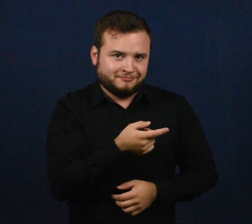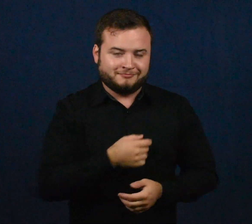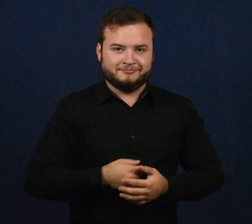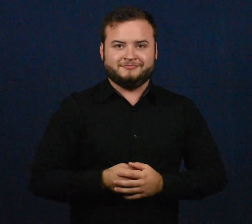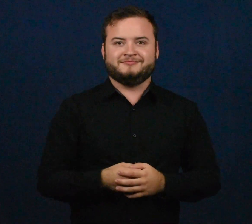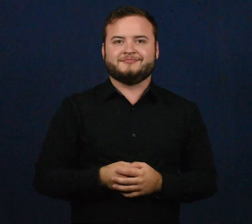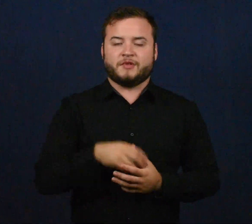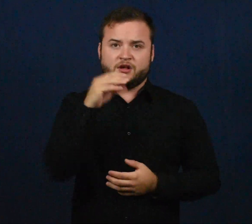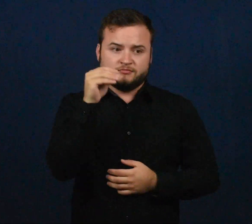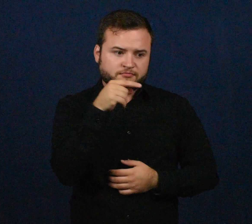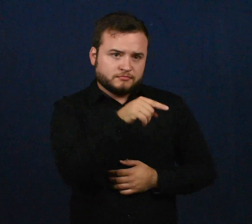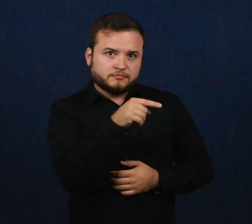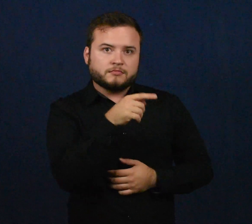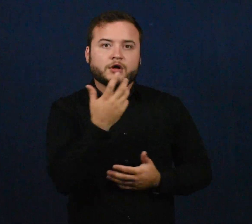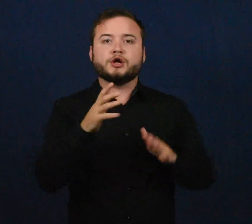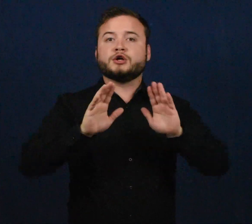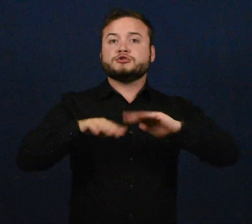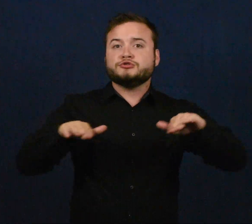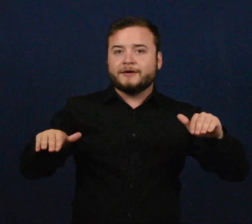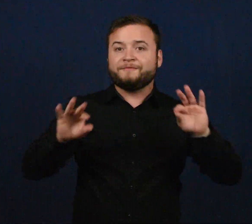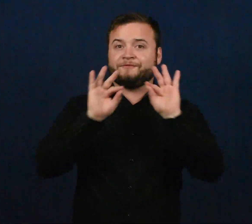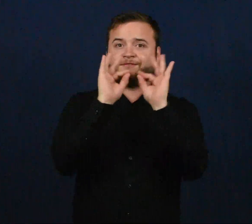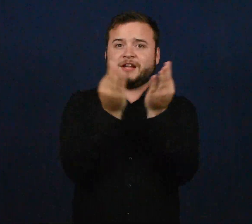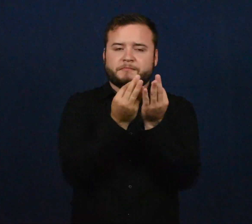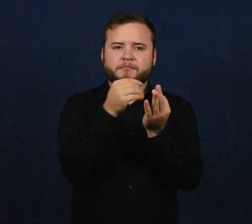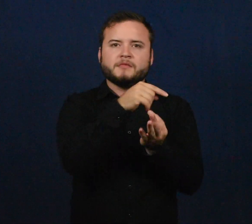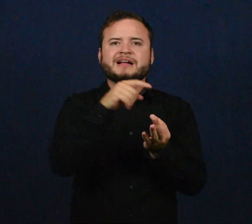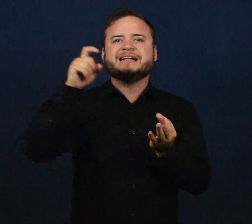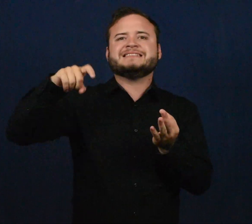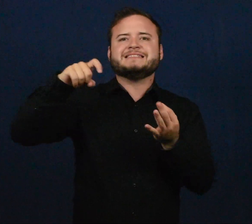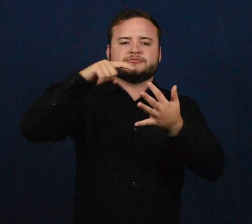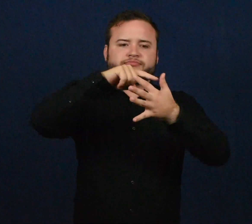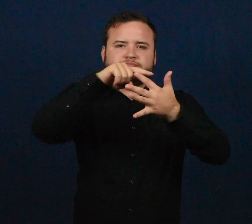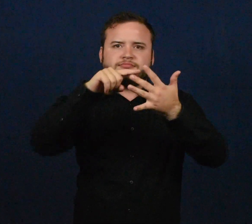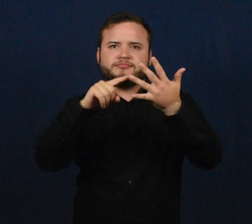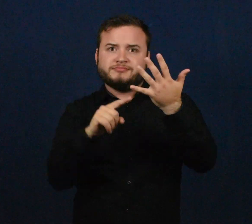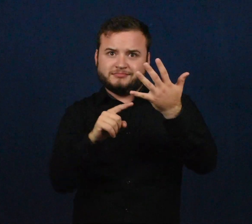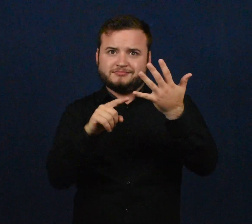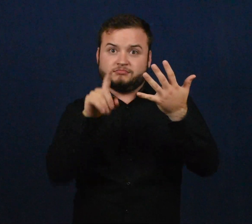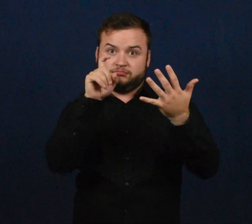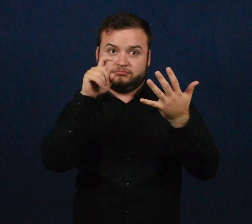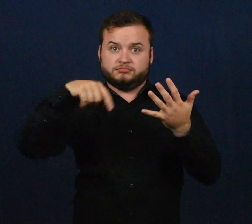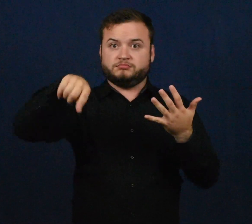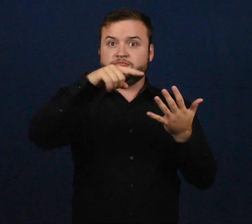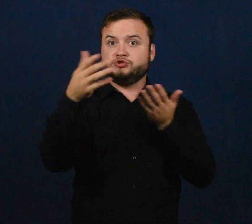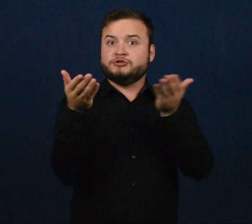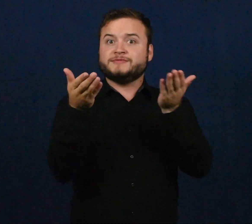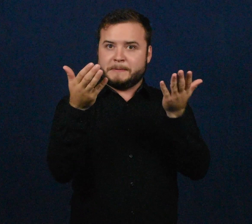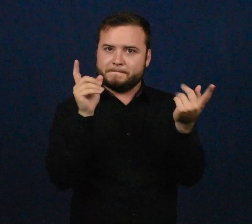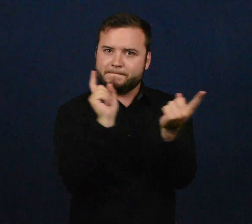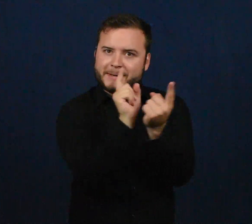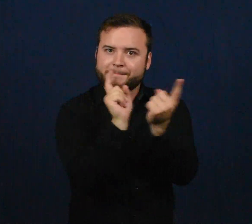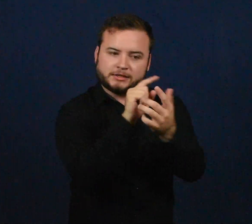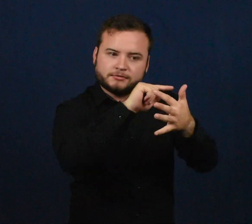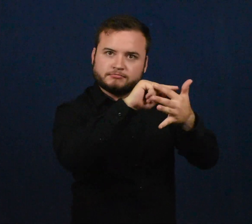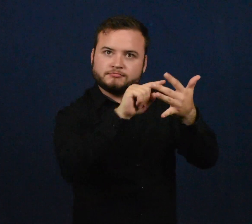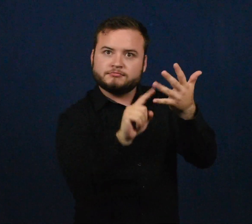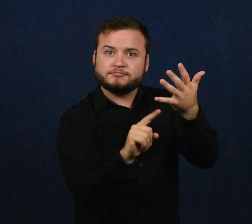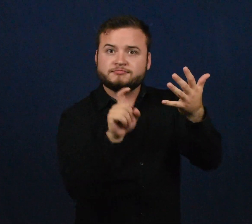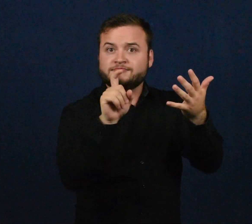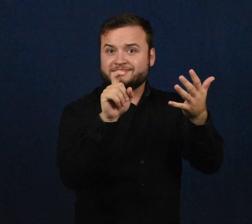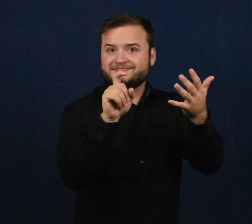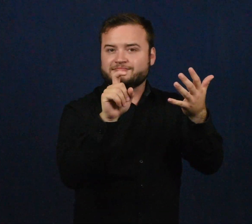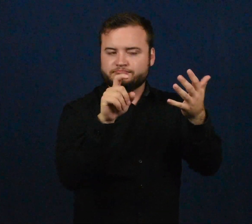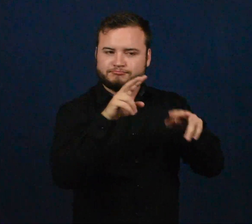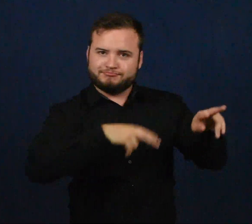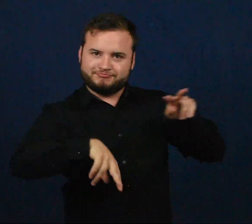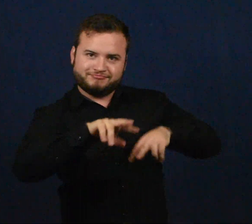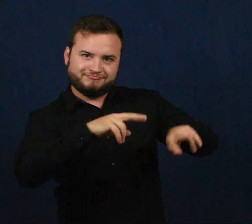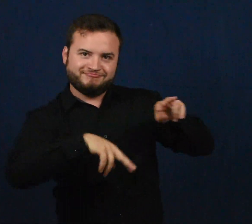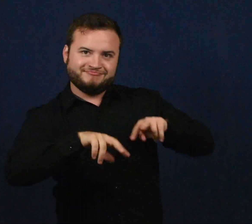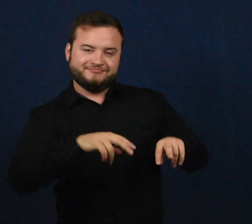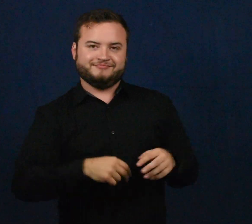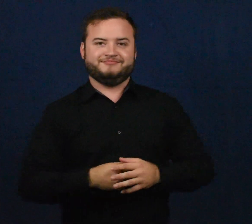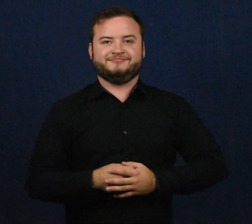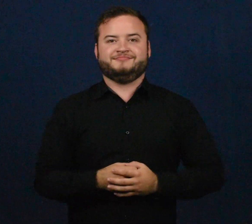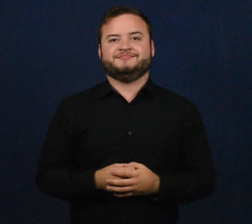and that children and families are getting the services they need.